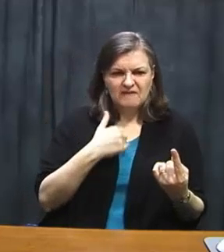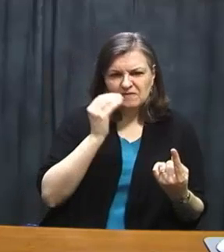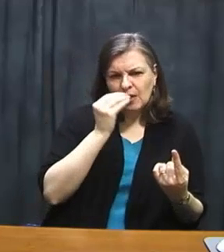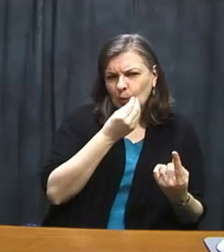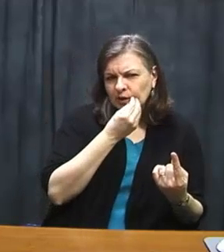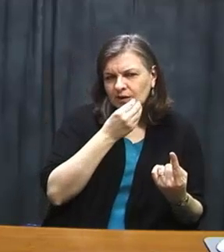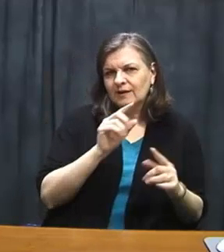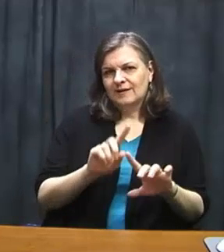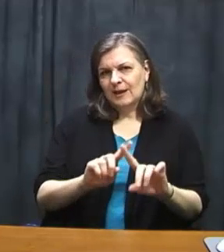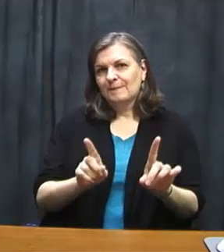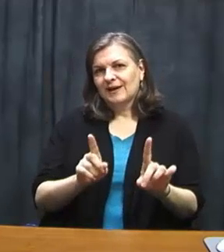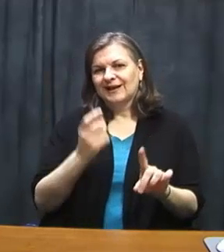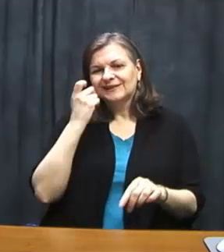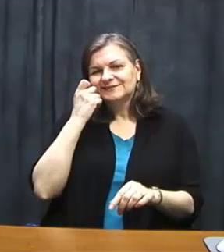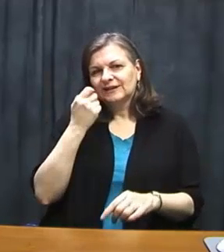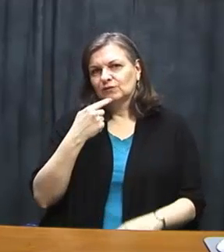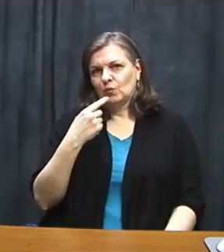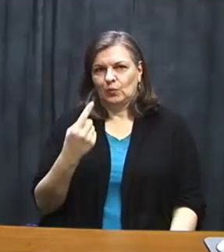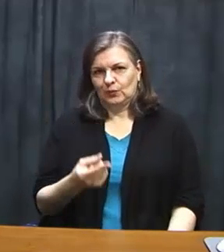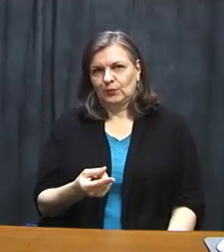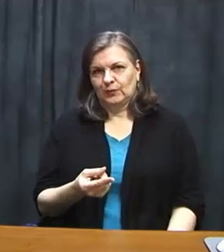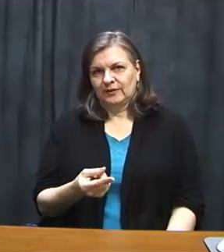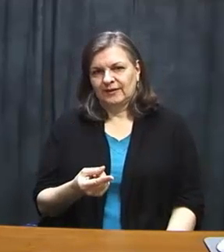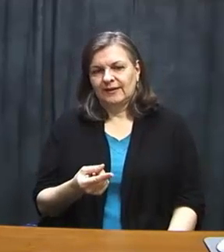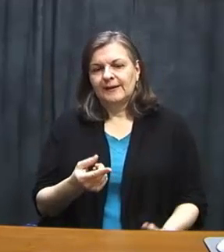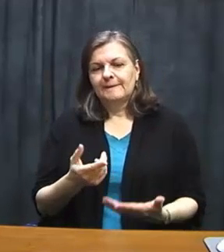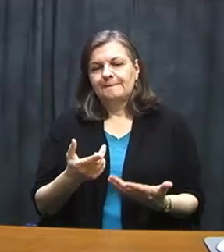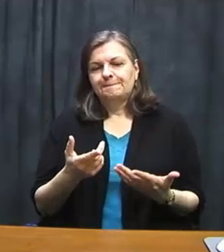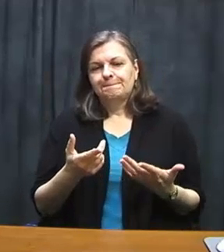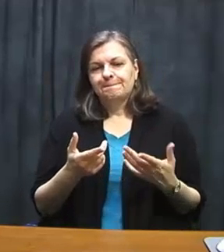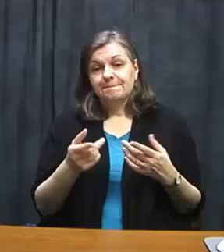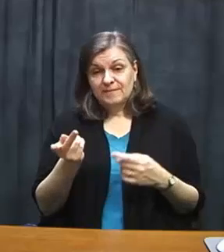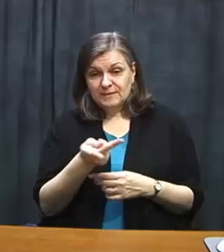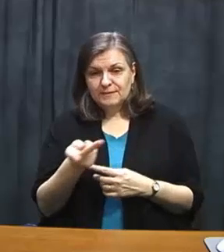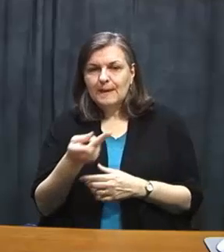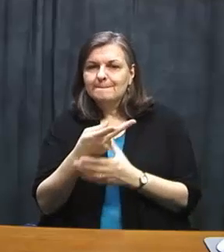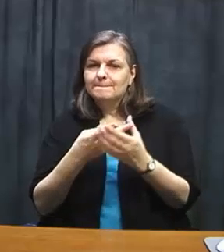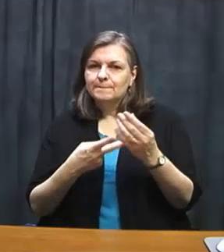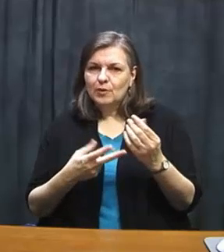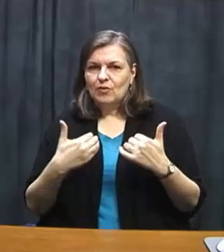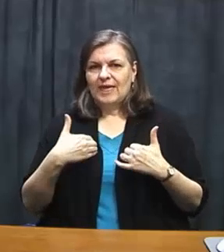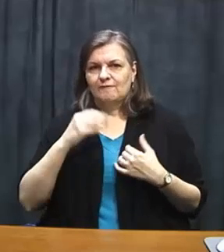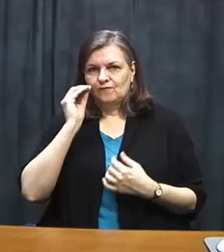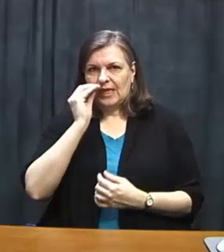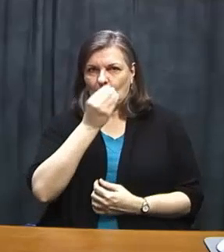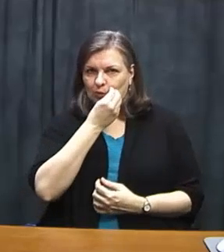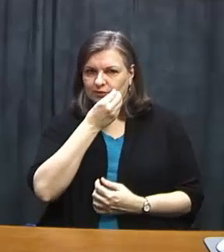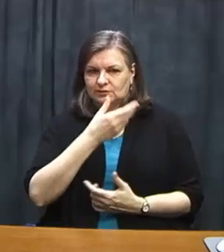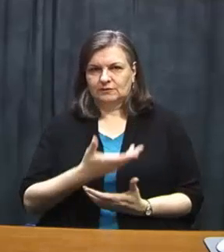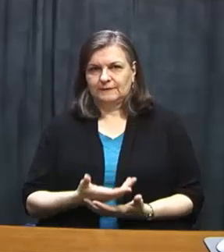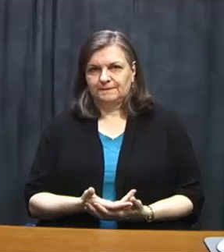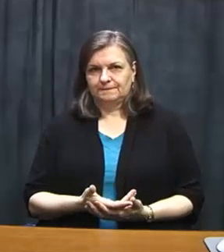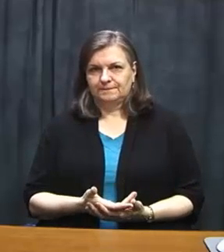well I told you a minute ago that these are both flowering plants